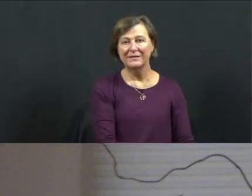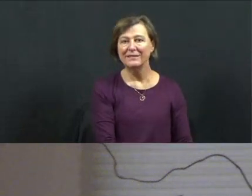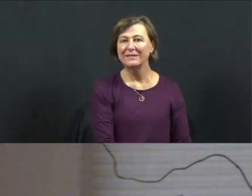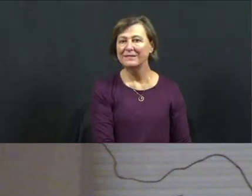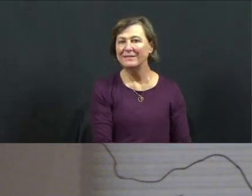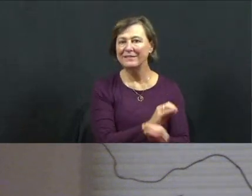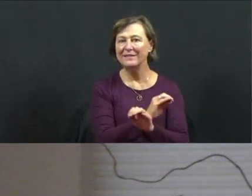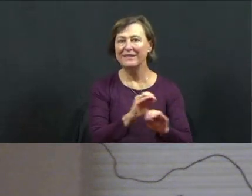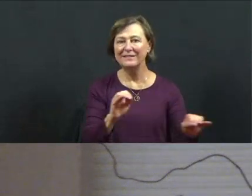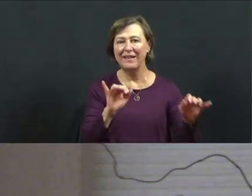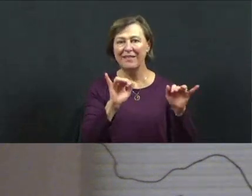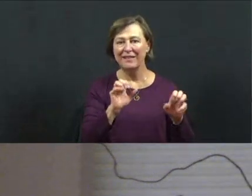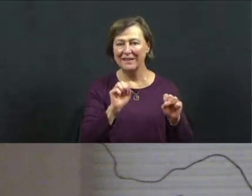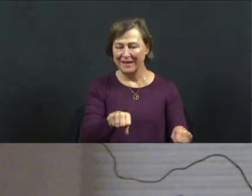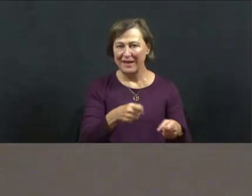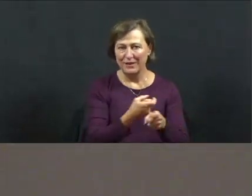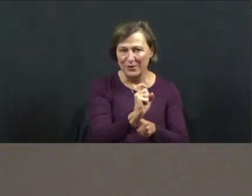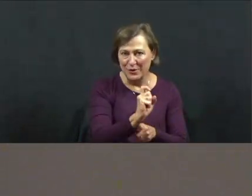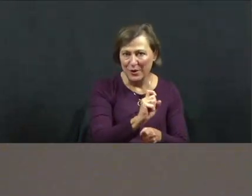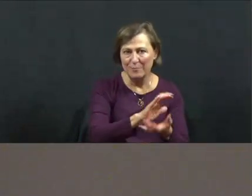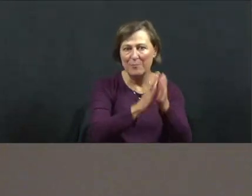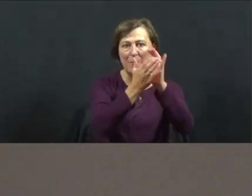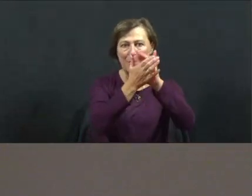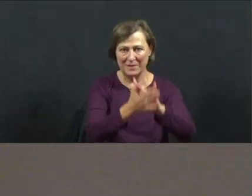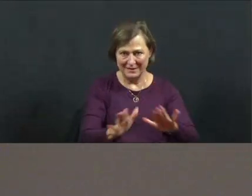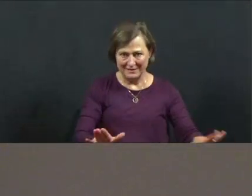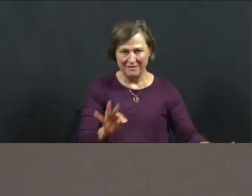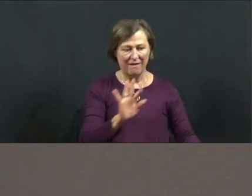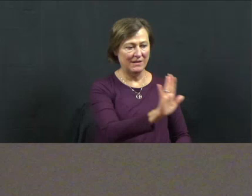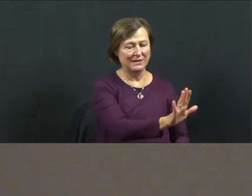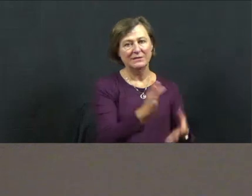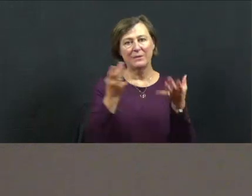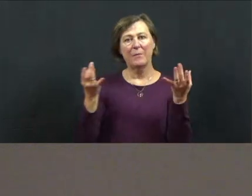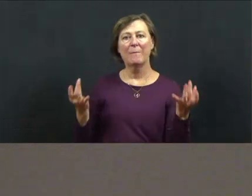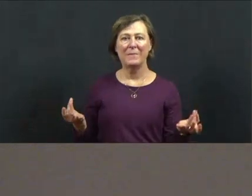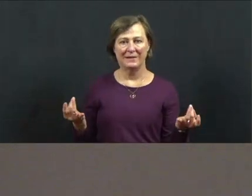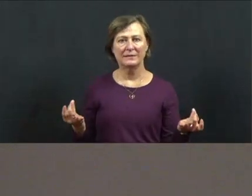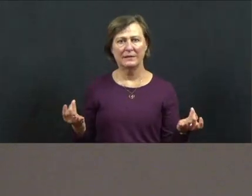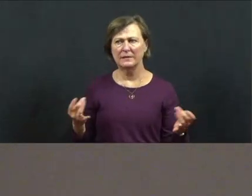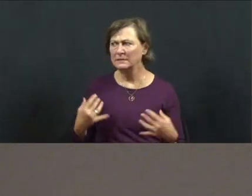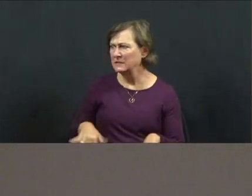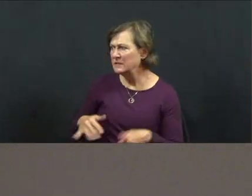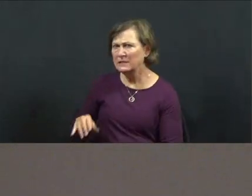of his meditation. >>"If these weapons and fearful shapes did